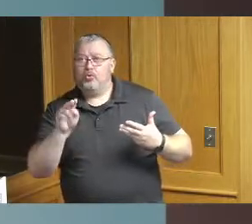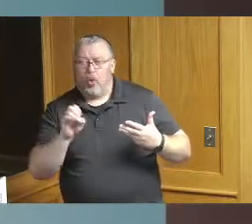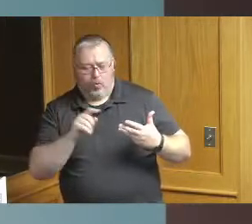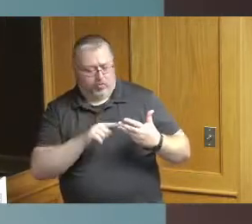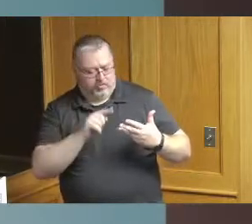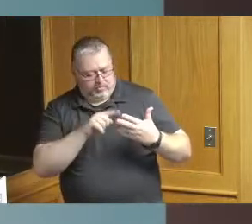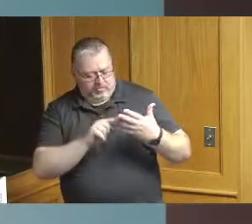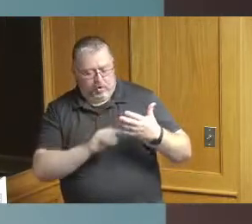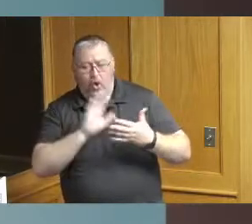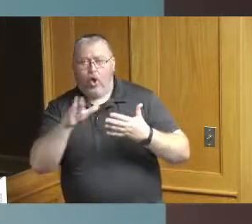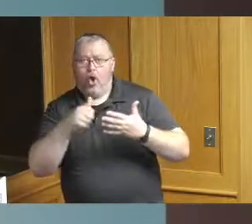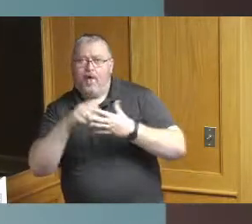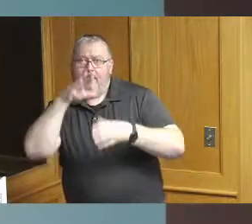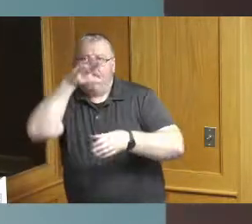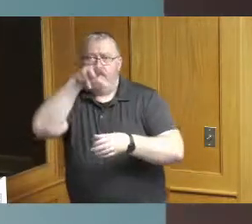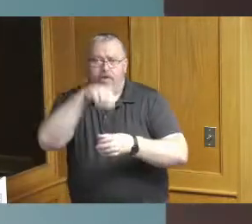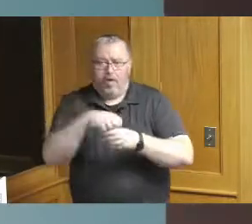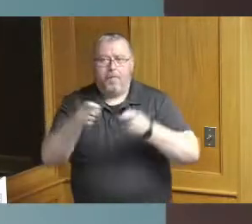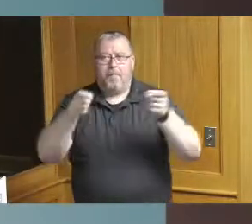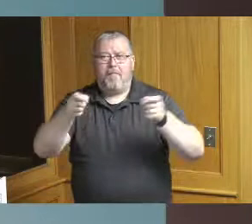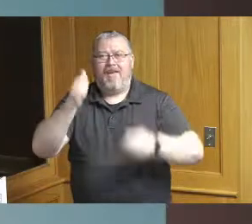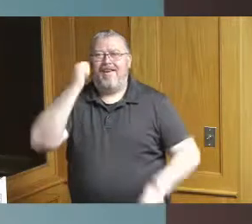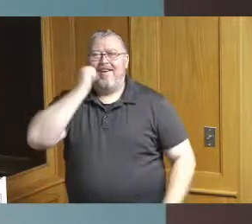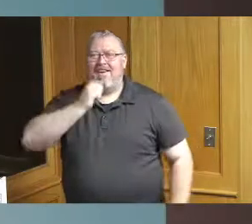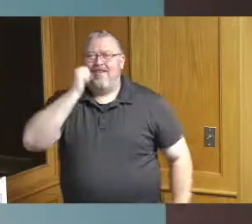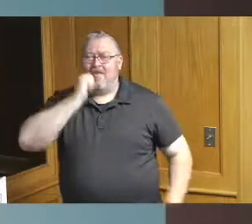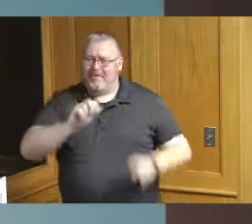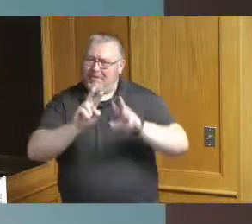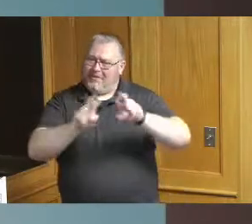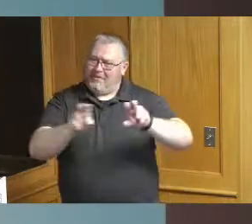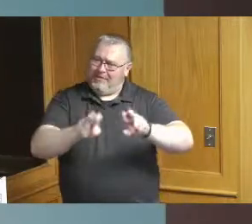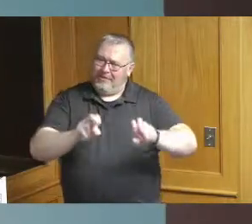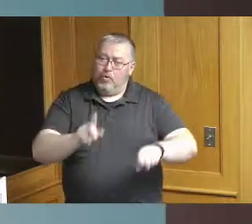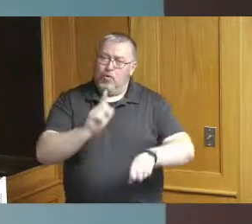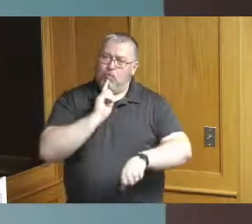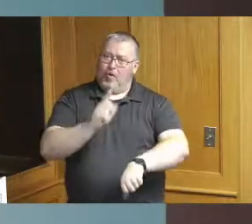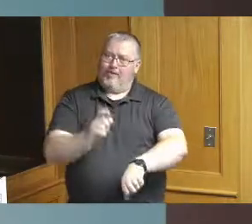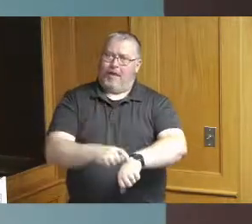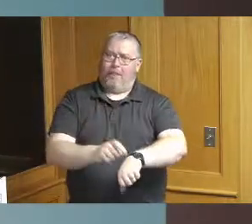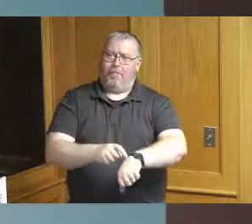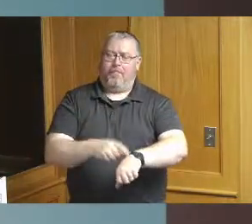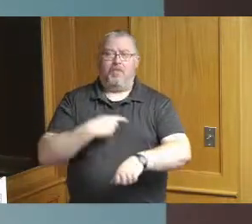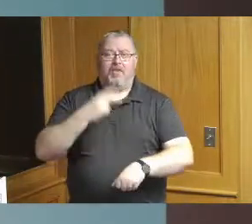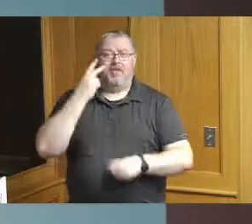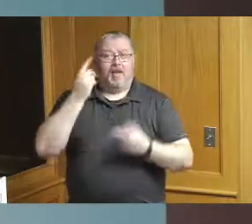all that is managed on a daily real-time basis so then the planner is confident everything checks